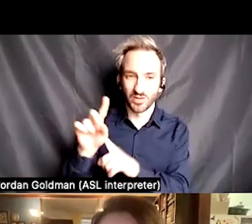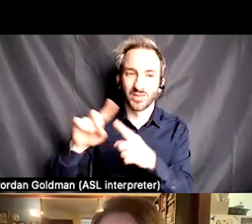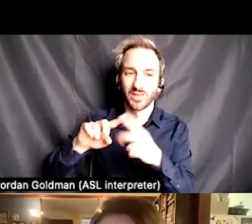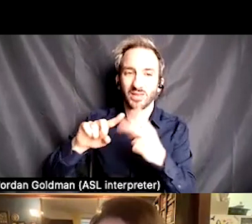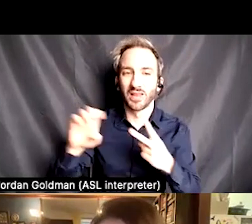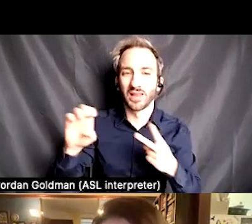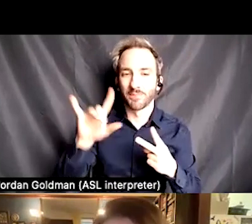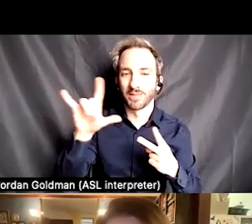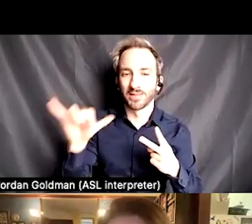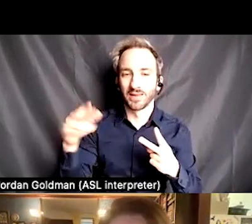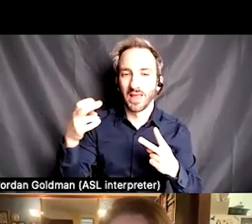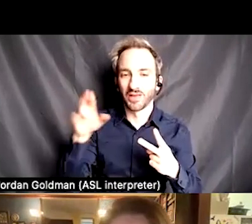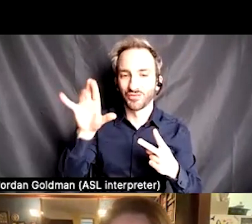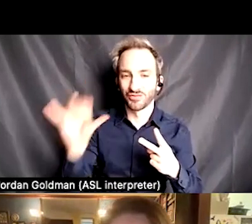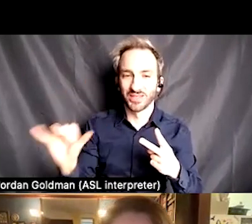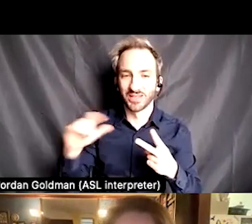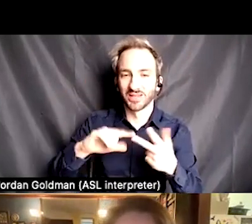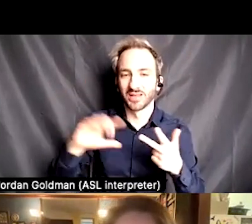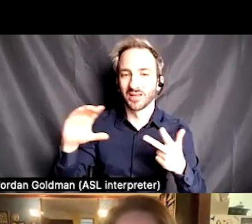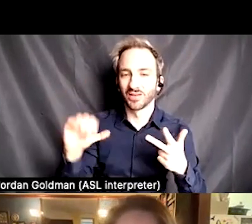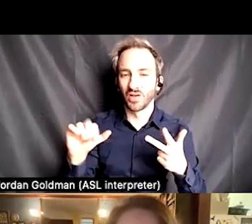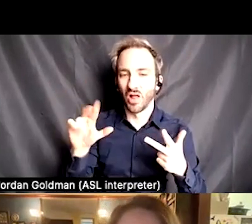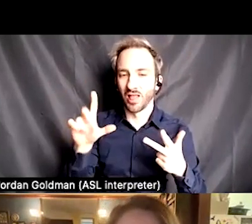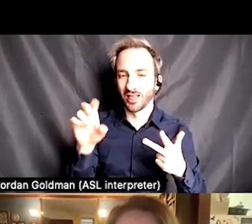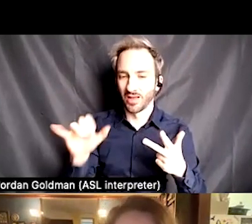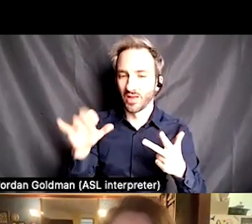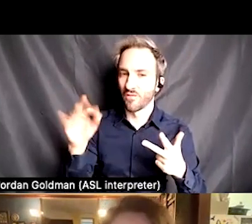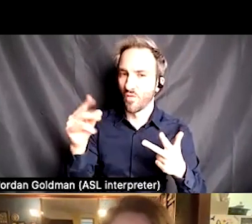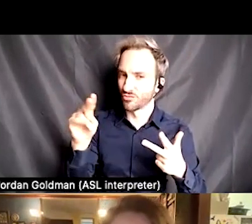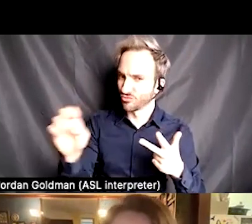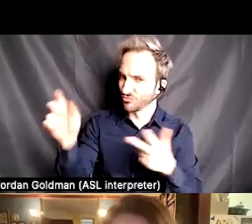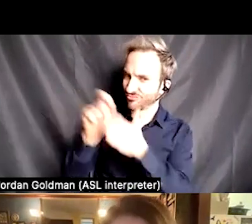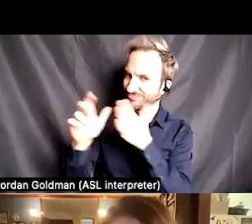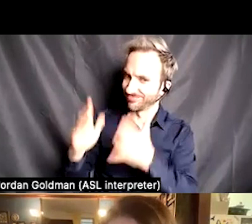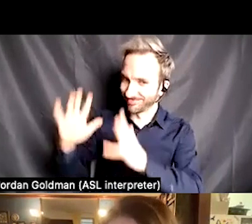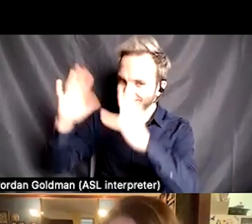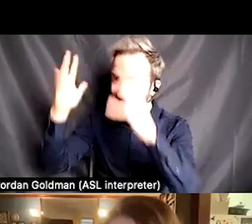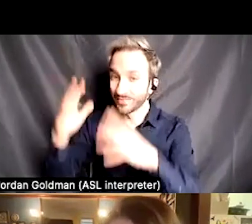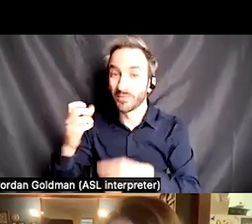The bestselling romance titles of 2022 only really tell part of the story, however.